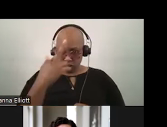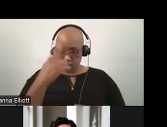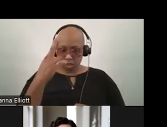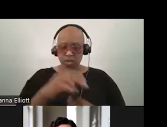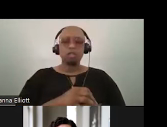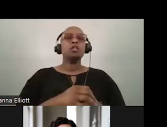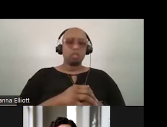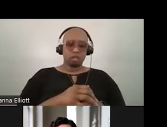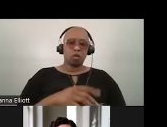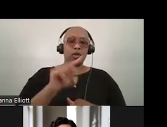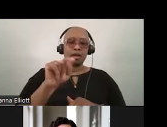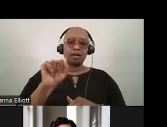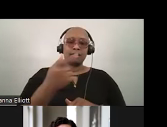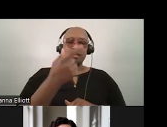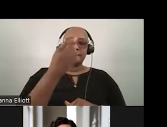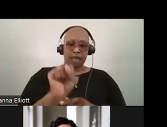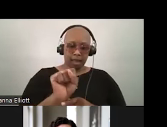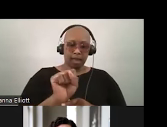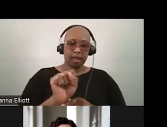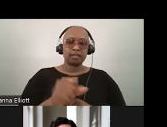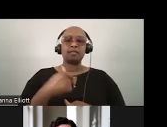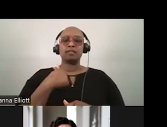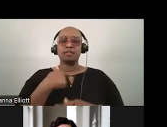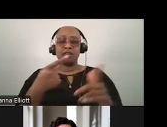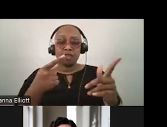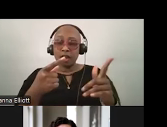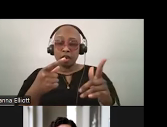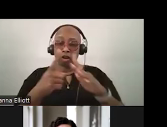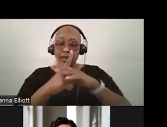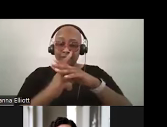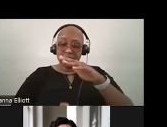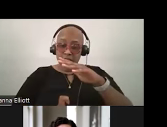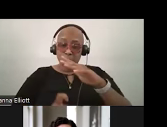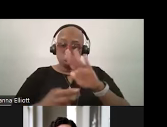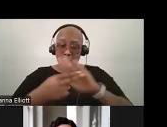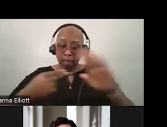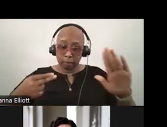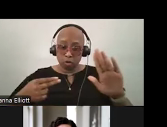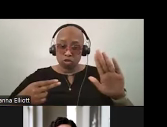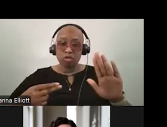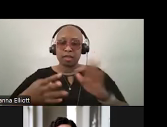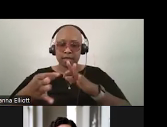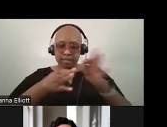table, image, those establish the reading order and the relationships within certain types of